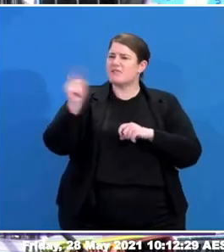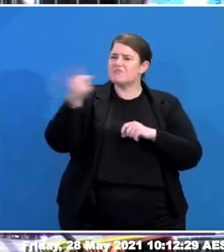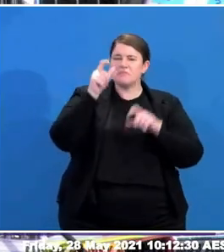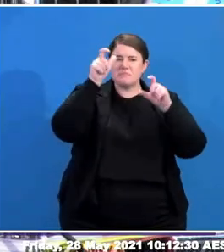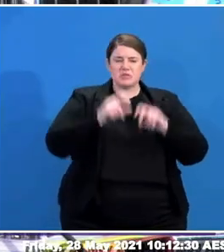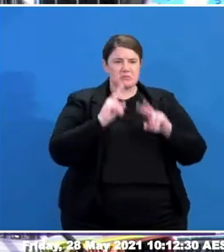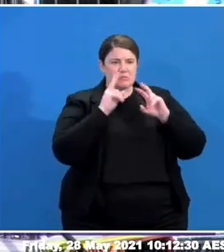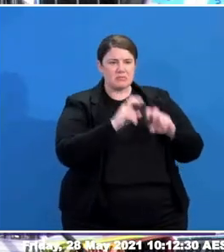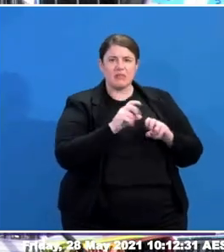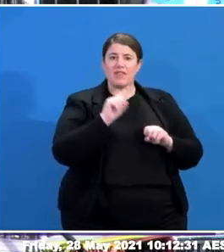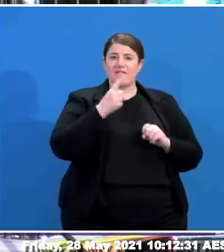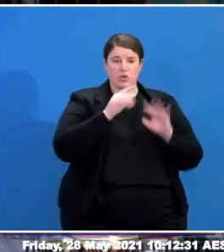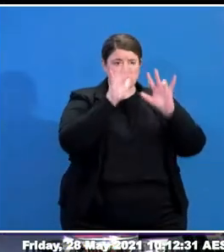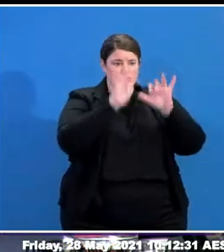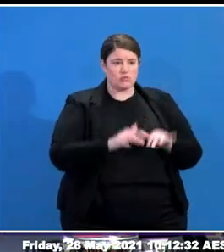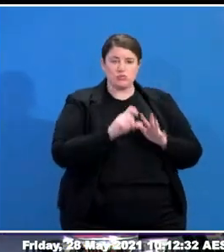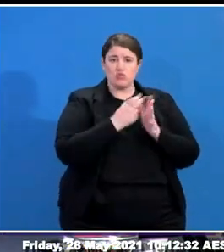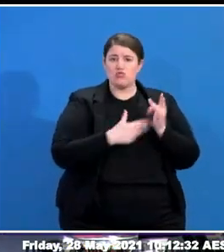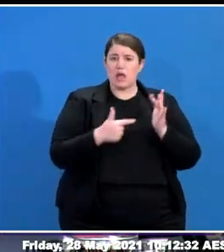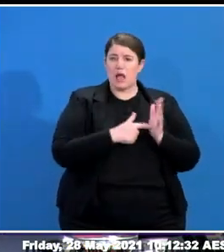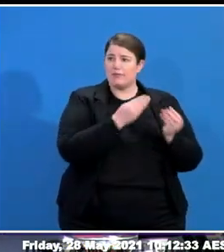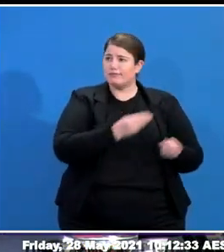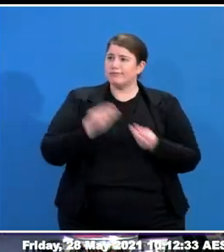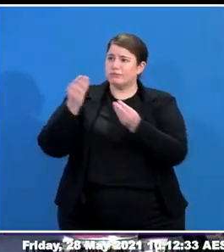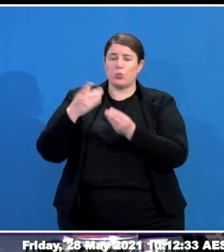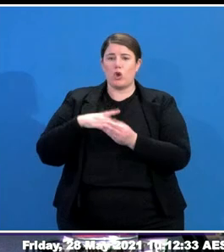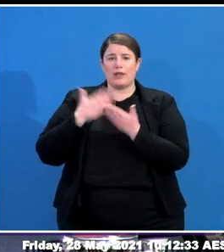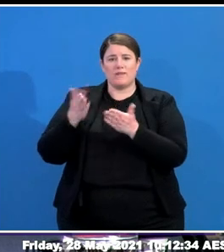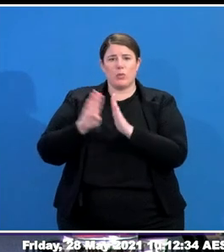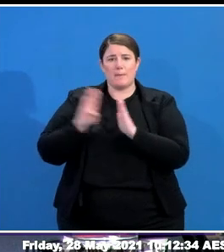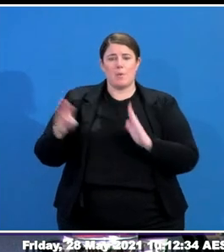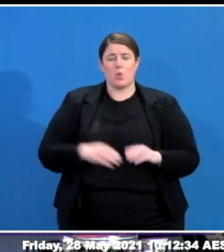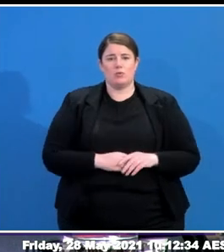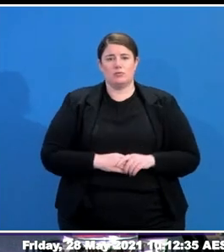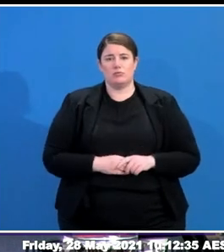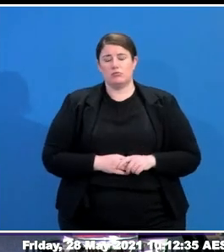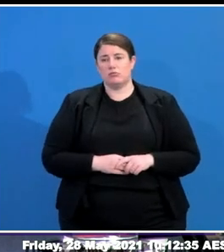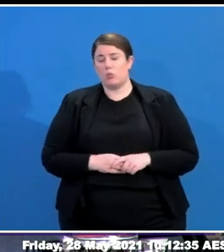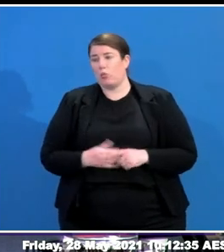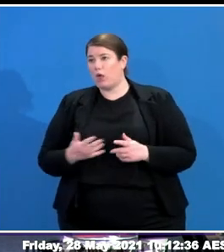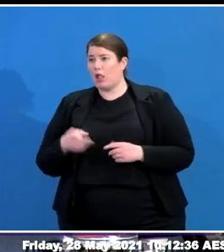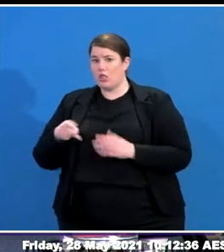draft? They were very detailed reports and they weren't provided to the